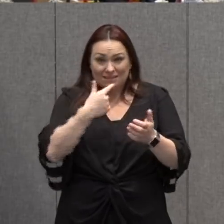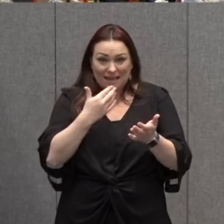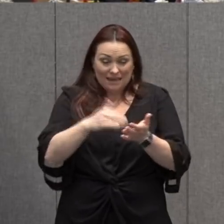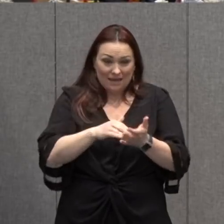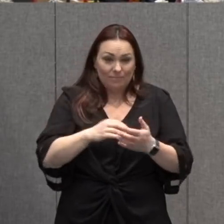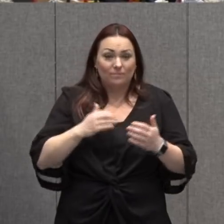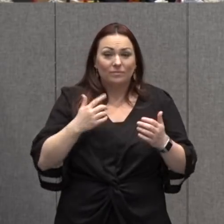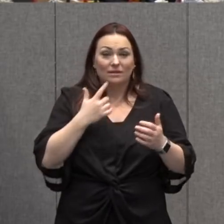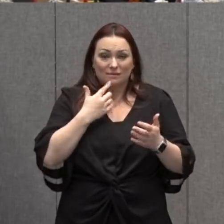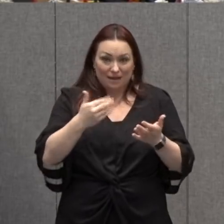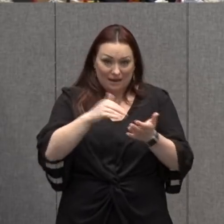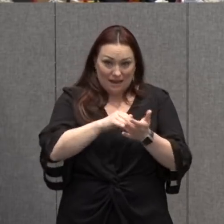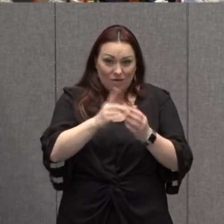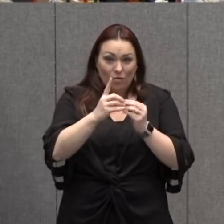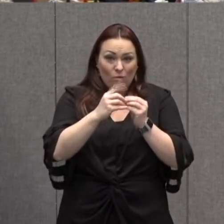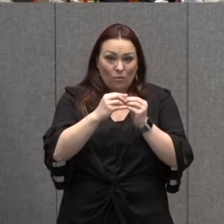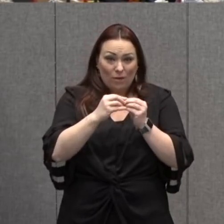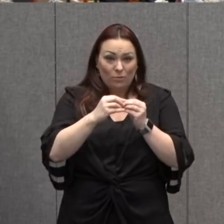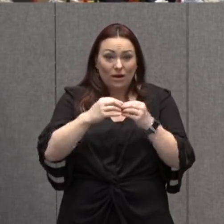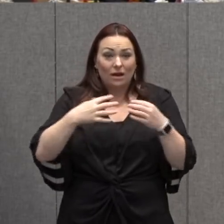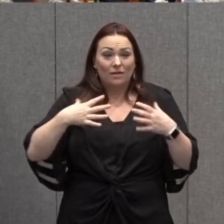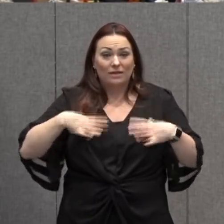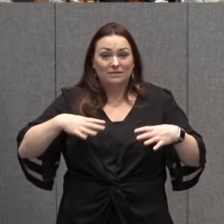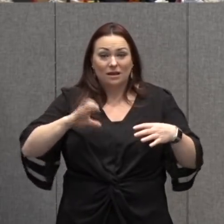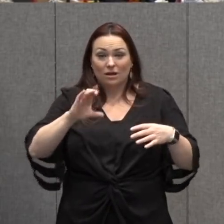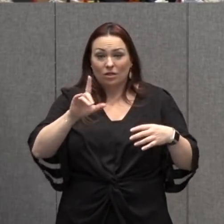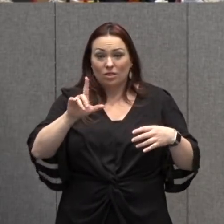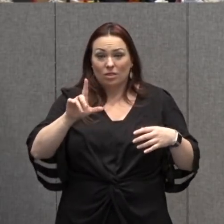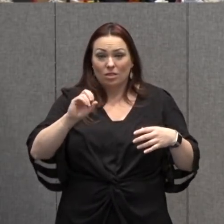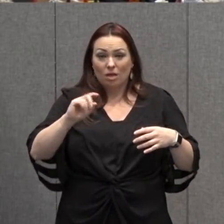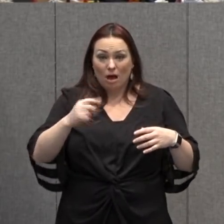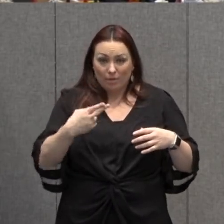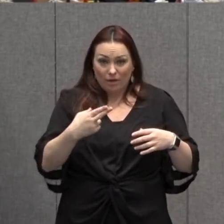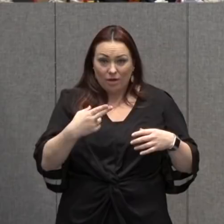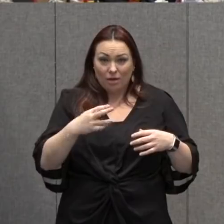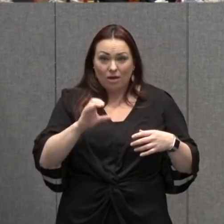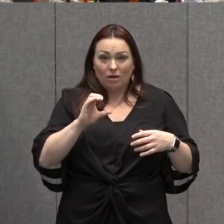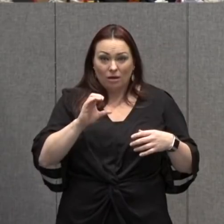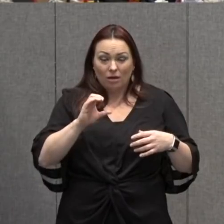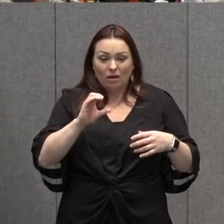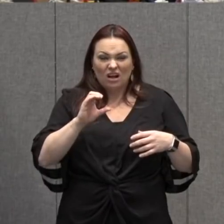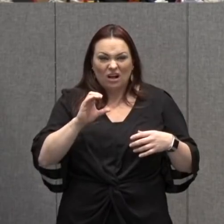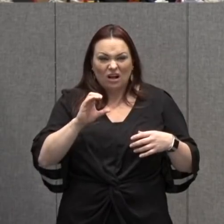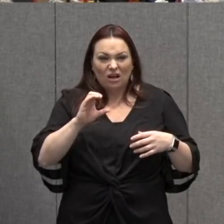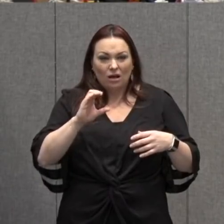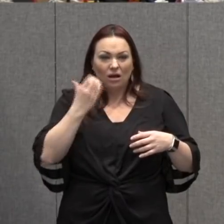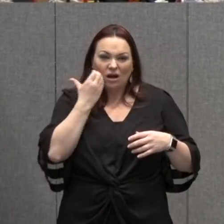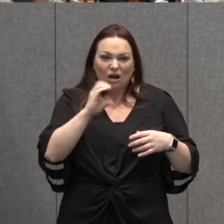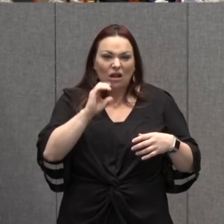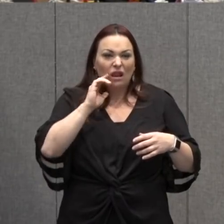[Ms. Lori] Okay I'm gonna say 'em one more time. Cloth, that, and path.